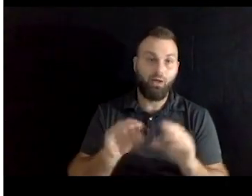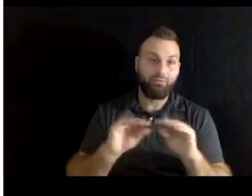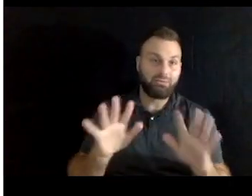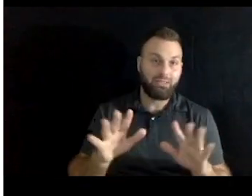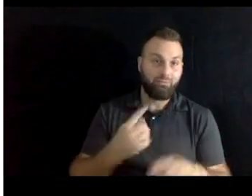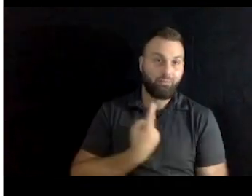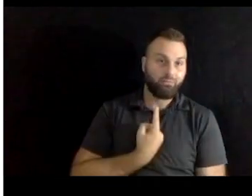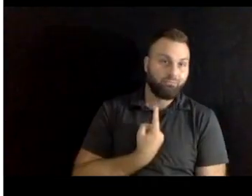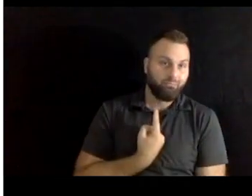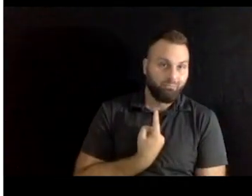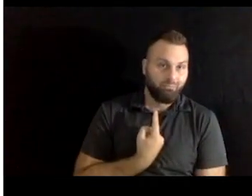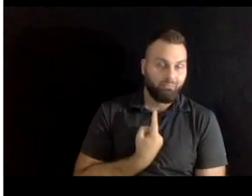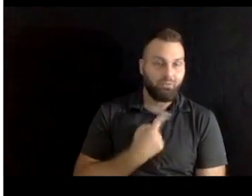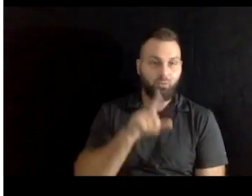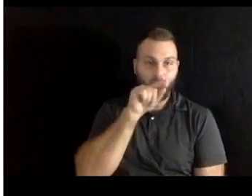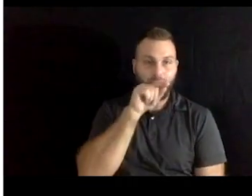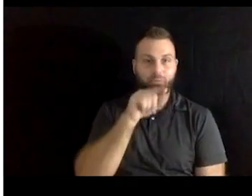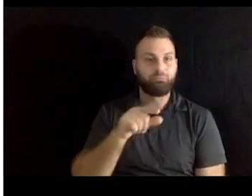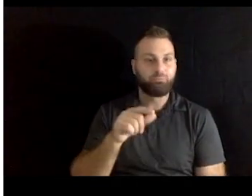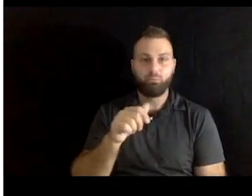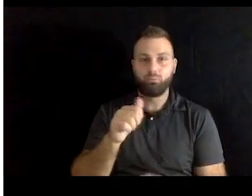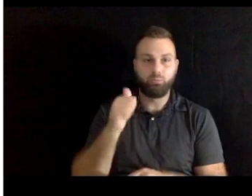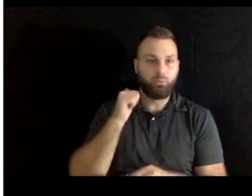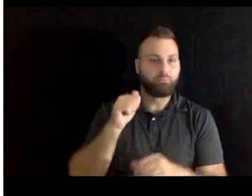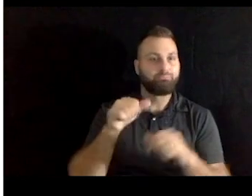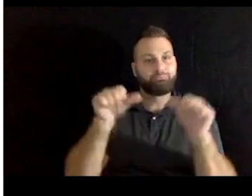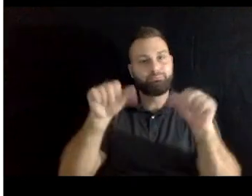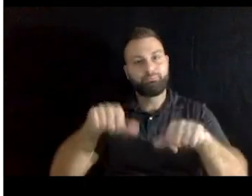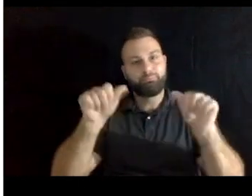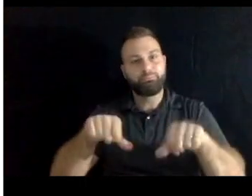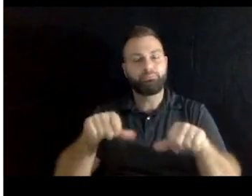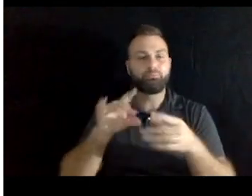I think on Twitter but. If you're really interested in these topics